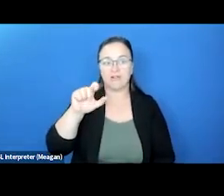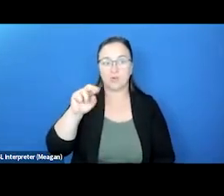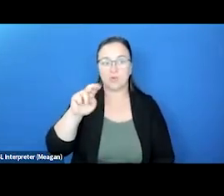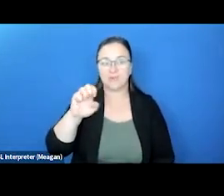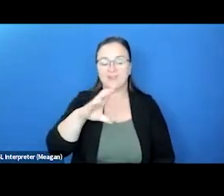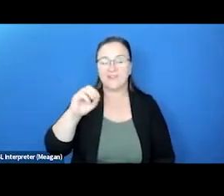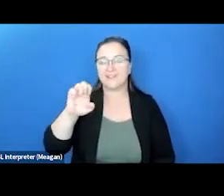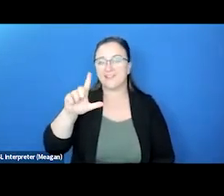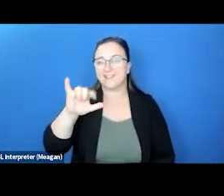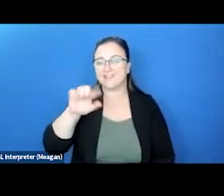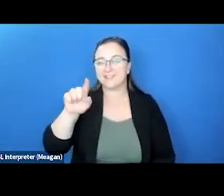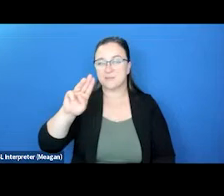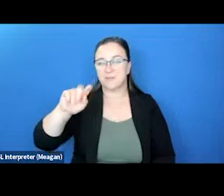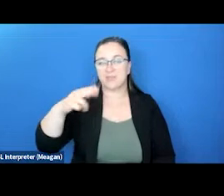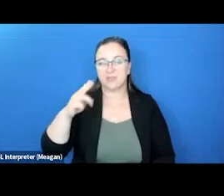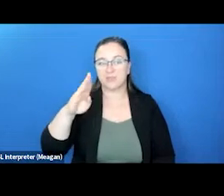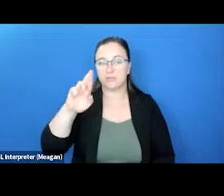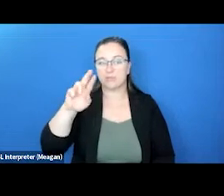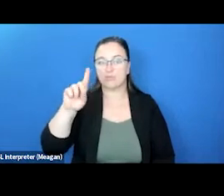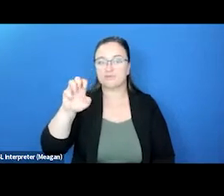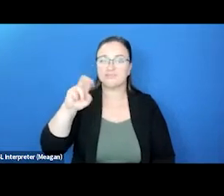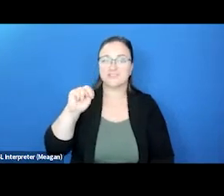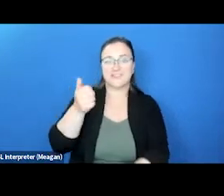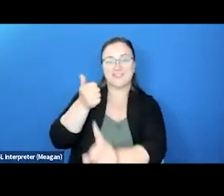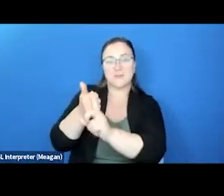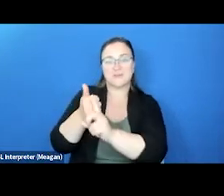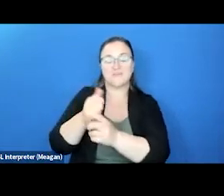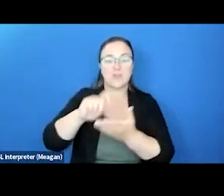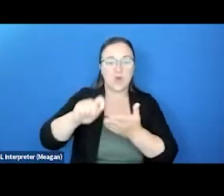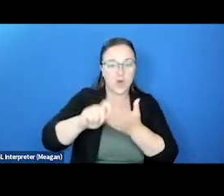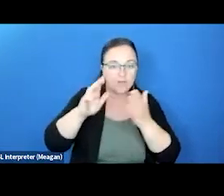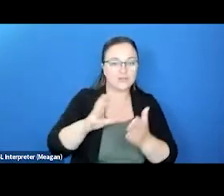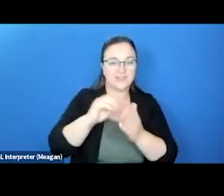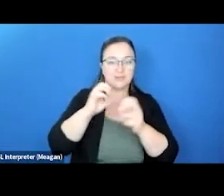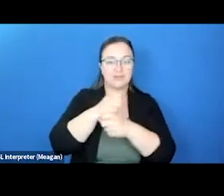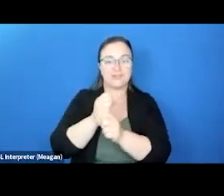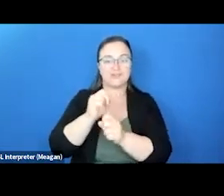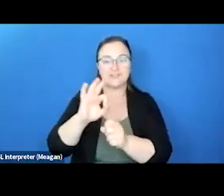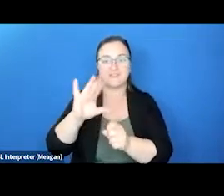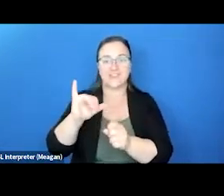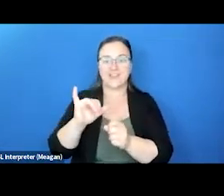They are the authors and creators of that Building Resiliency Guide that you heard about last week.